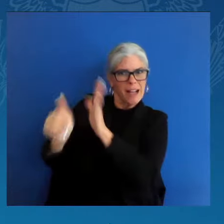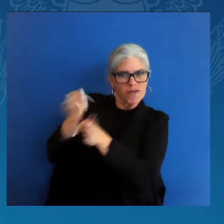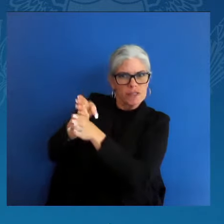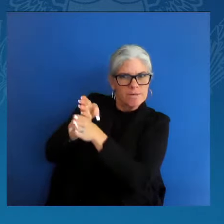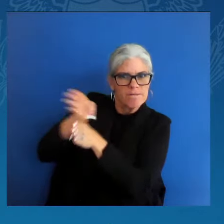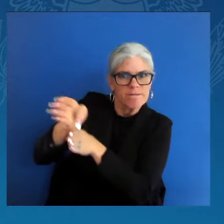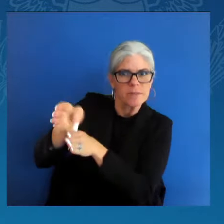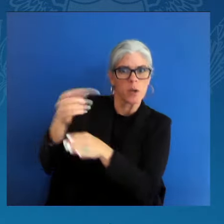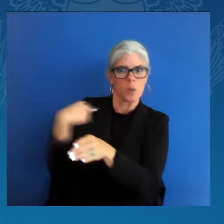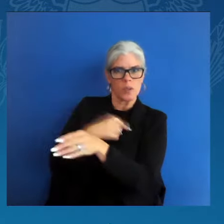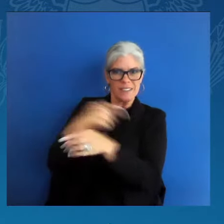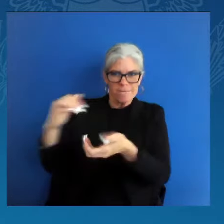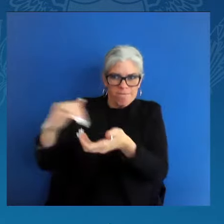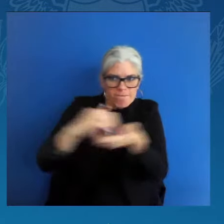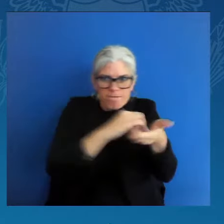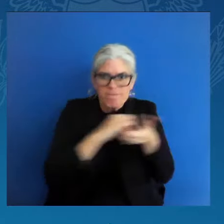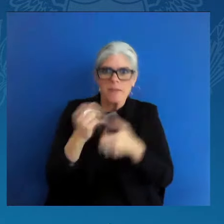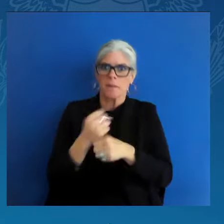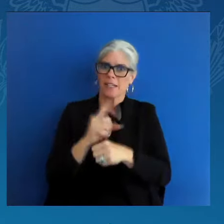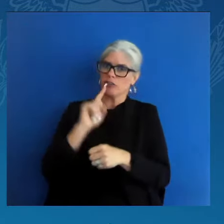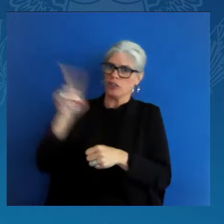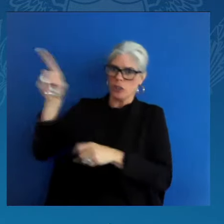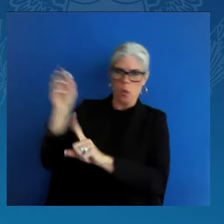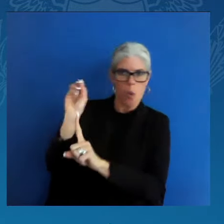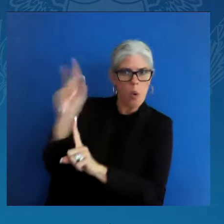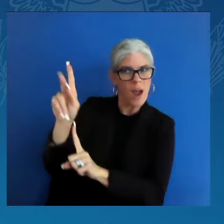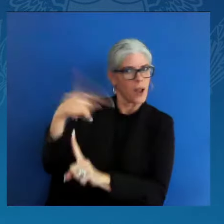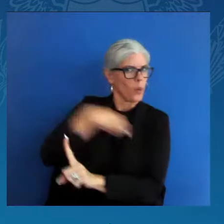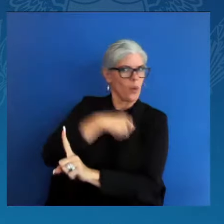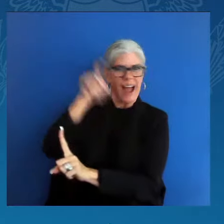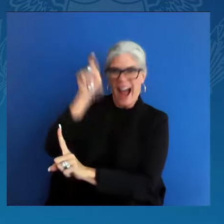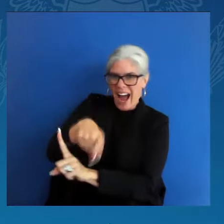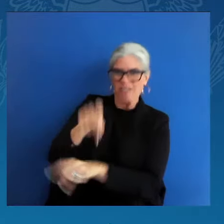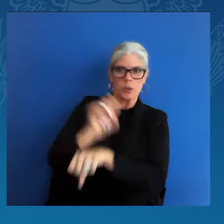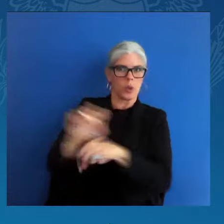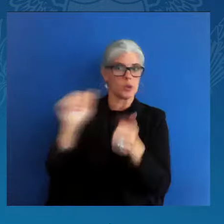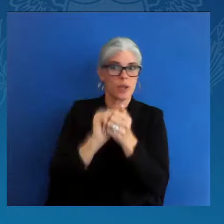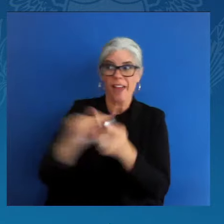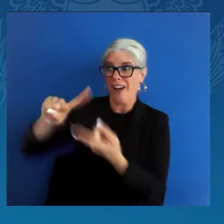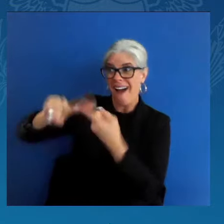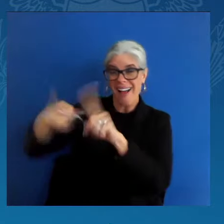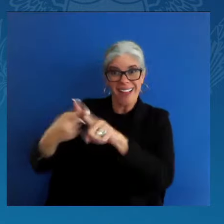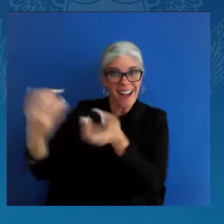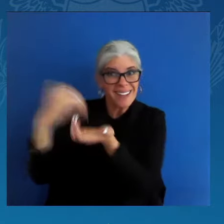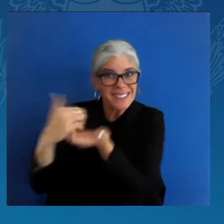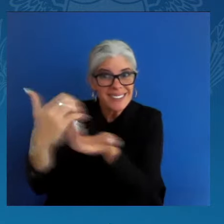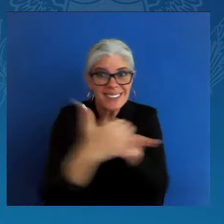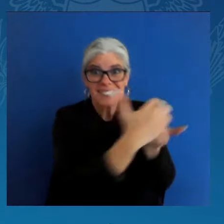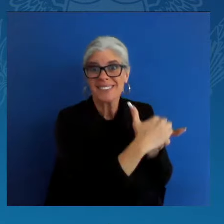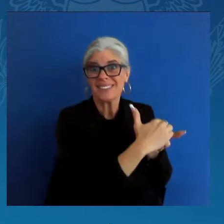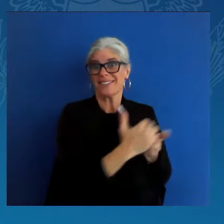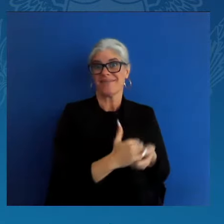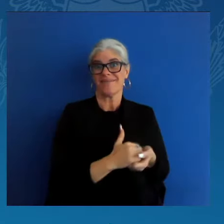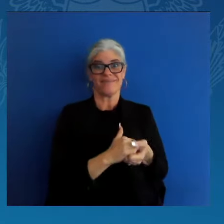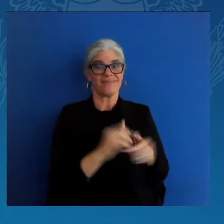a perspective that is vital for informed, rapid decision making, for precision effects,